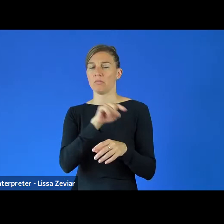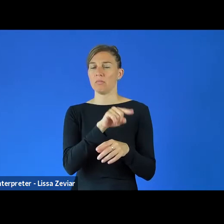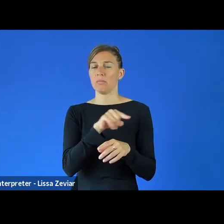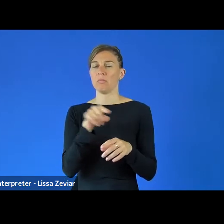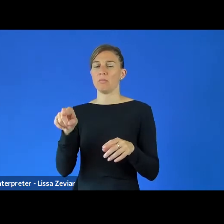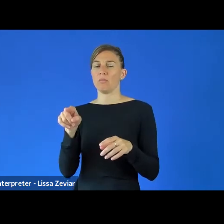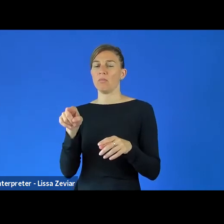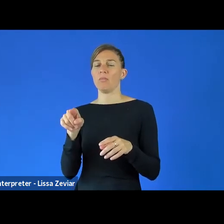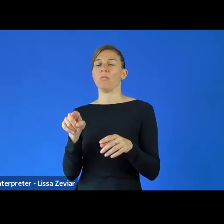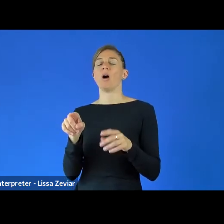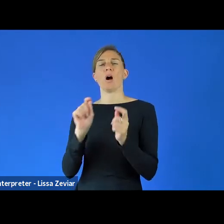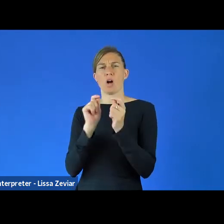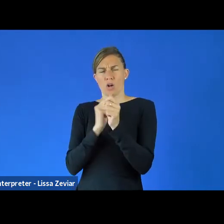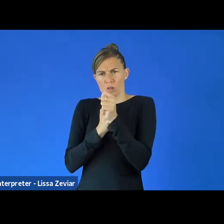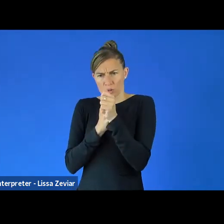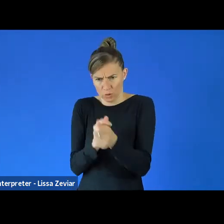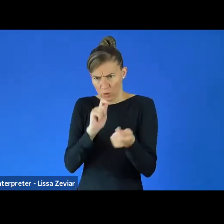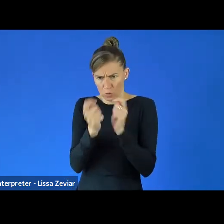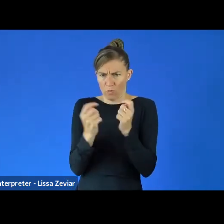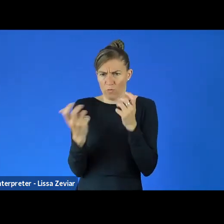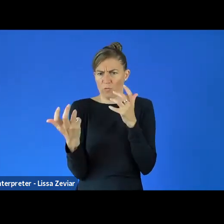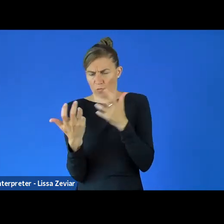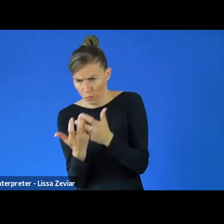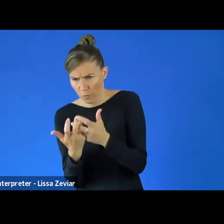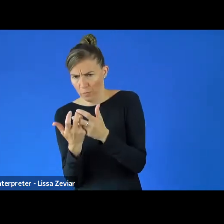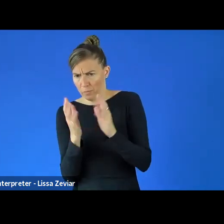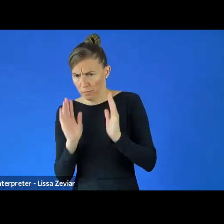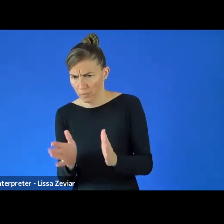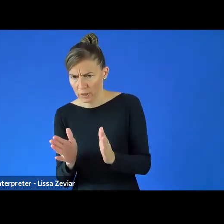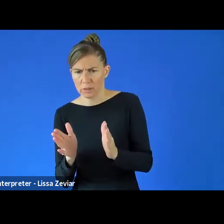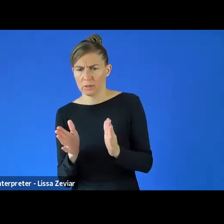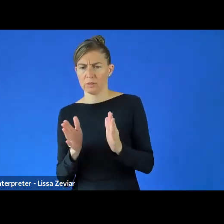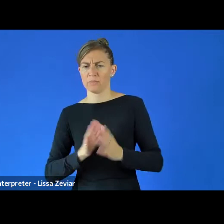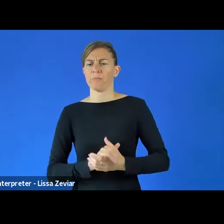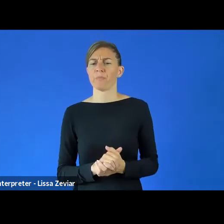So, the Commission has recently launched the standardisation requests.